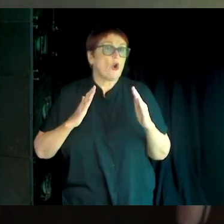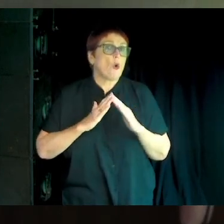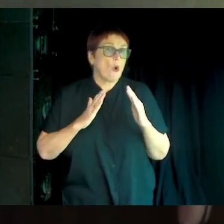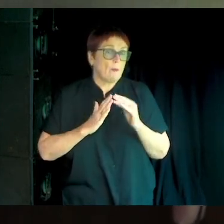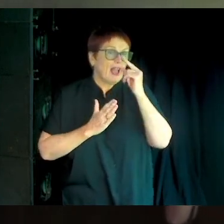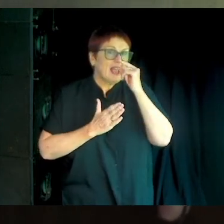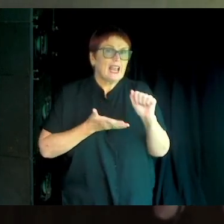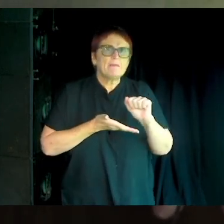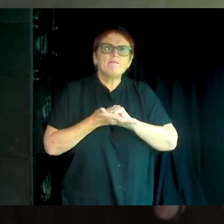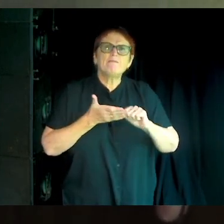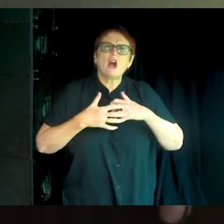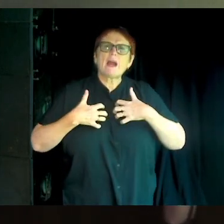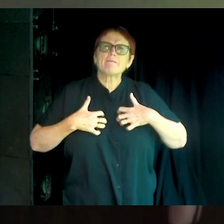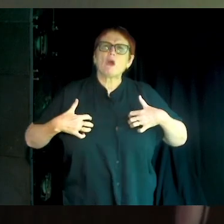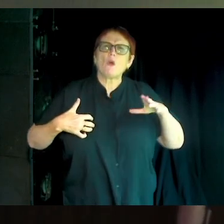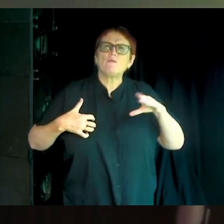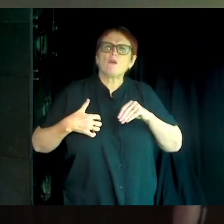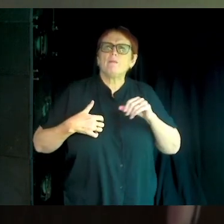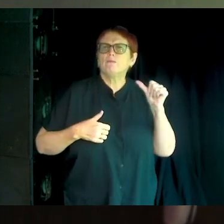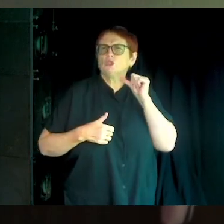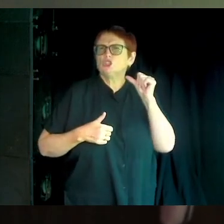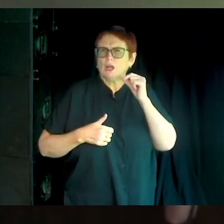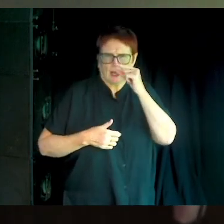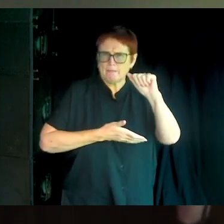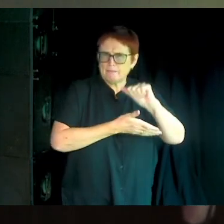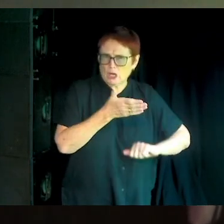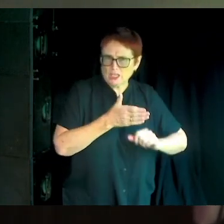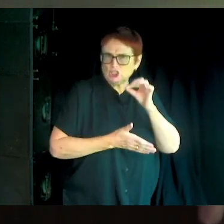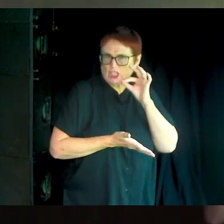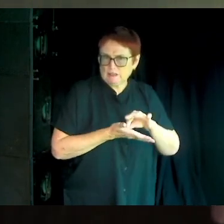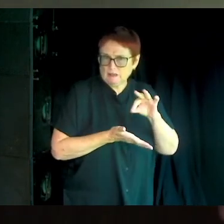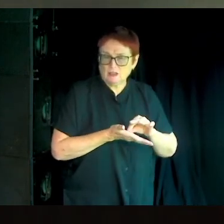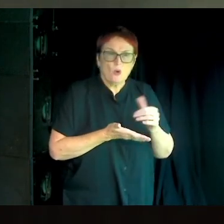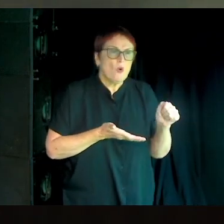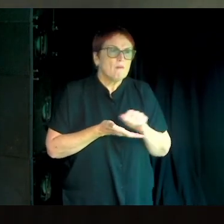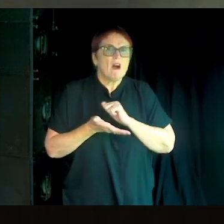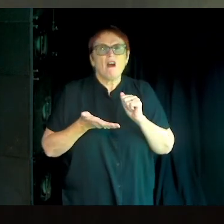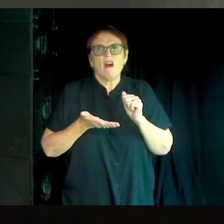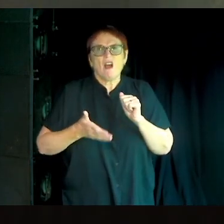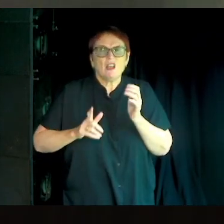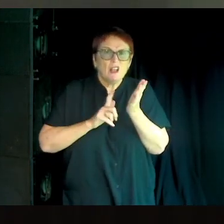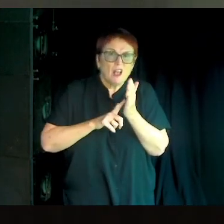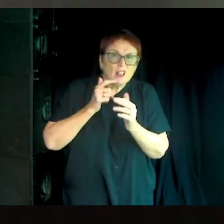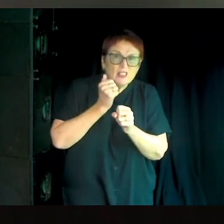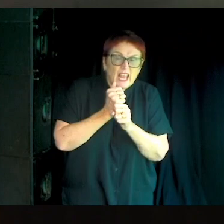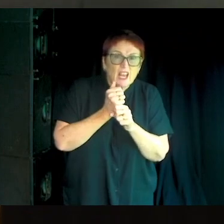carcass from the butcher or you can actually get the chicken drumstick or chicken maryland from